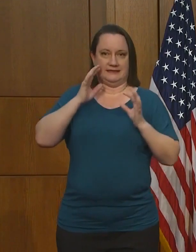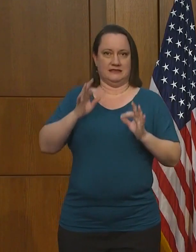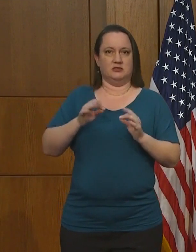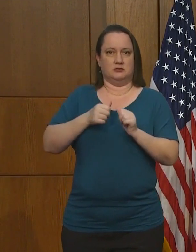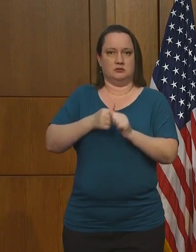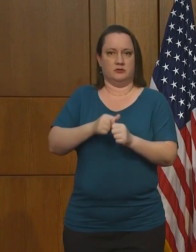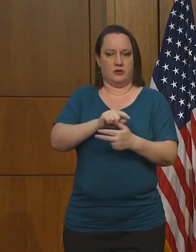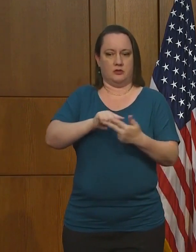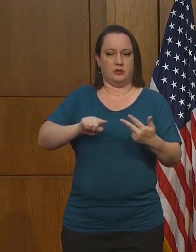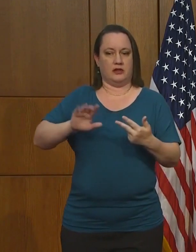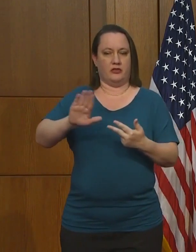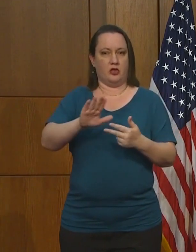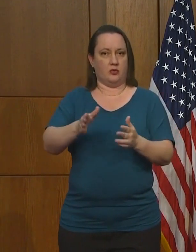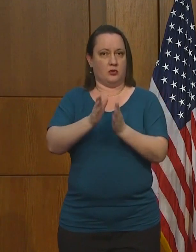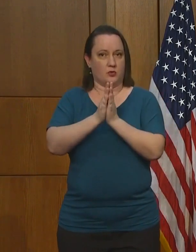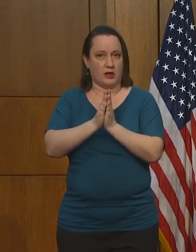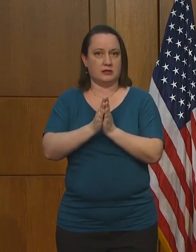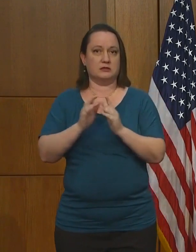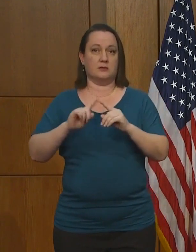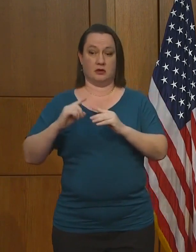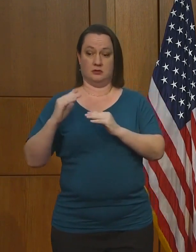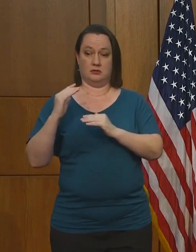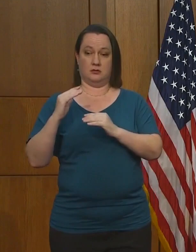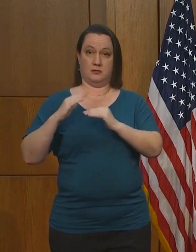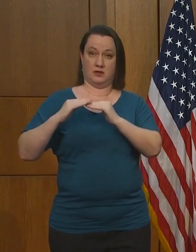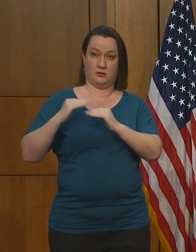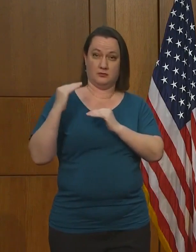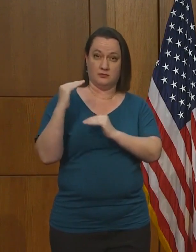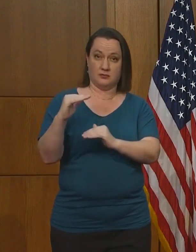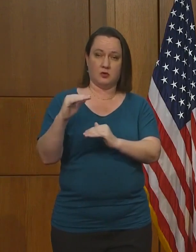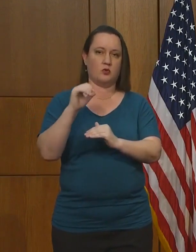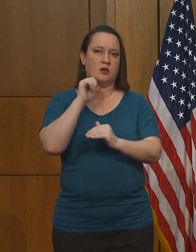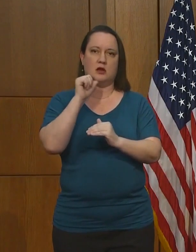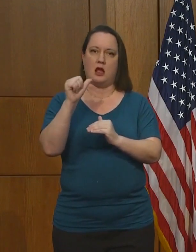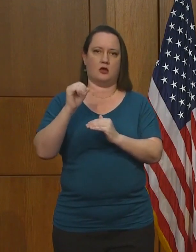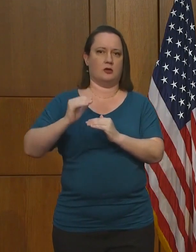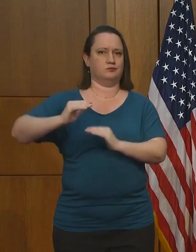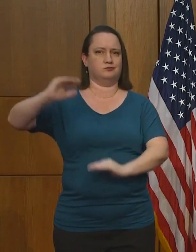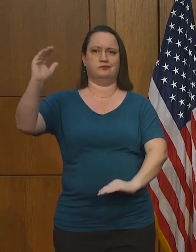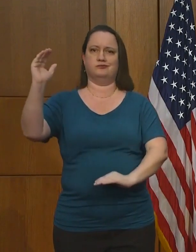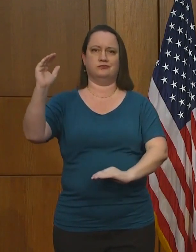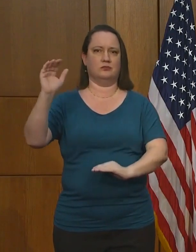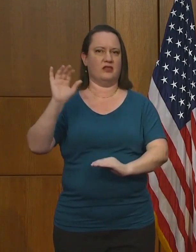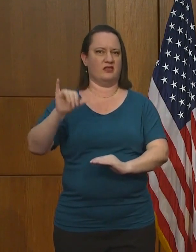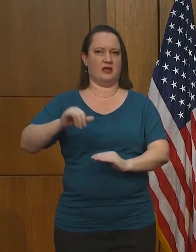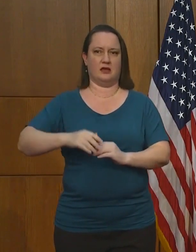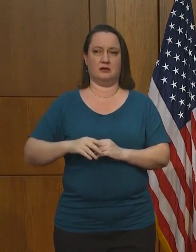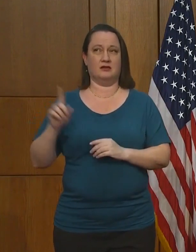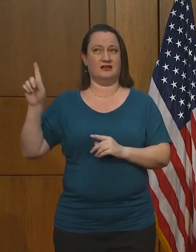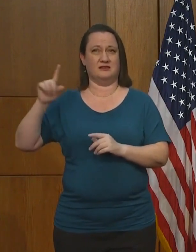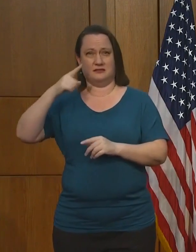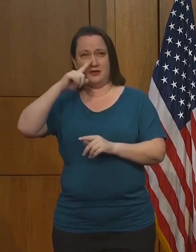UPON THE REQUEST WILL WILL MAKE DECISIONS BUT- AS FAR AS THE